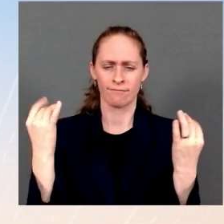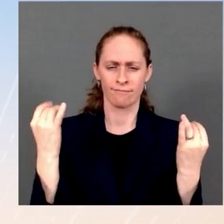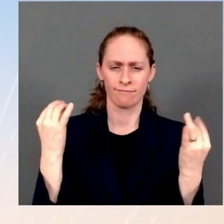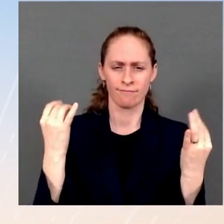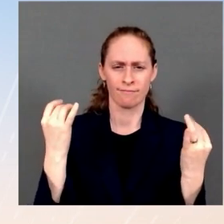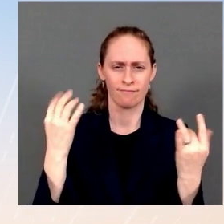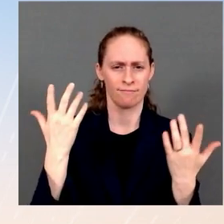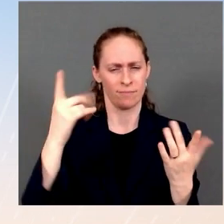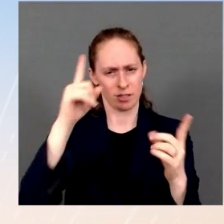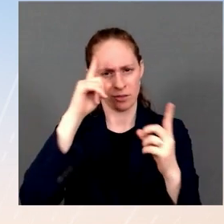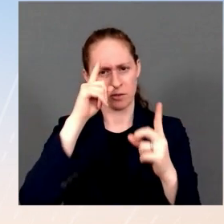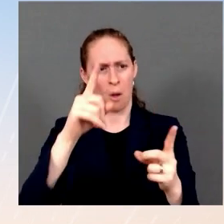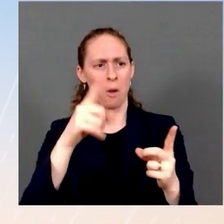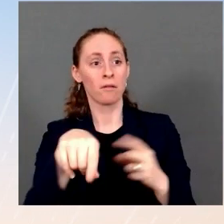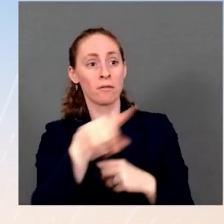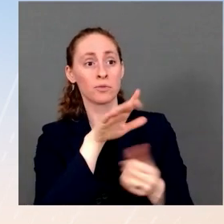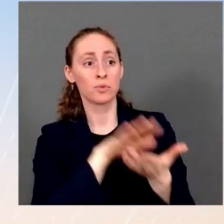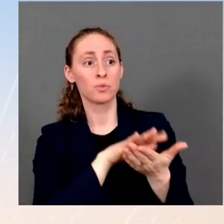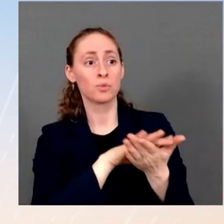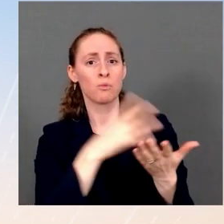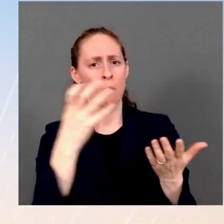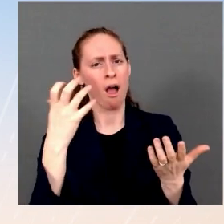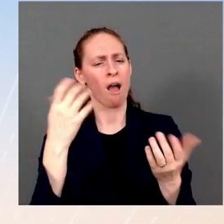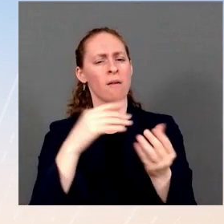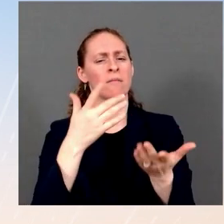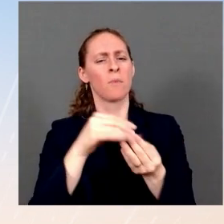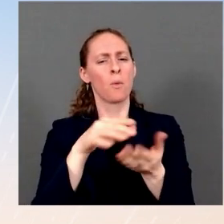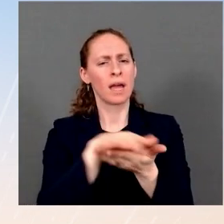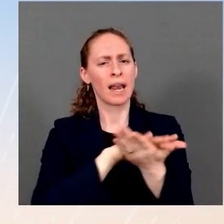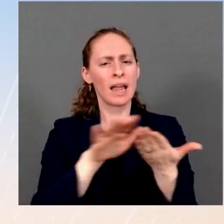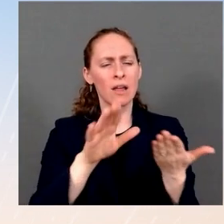to make sure we close those gaps that we have in critical health screening.